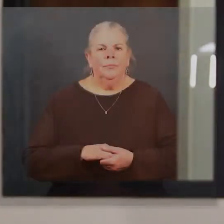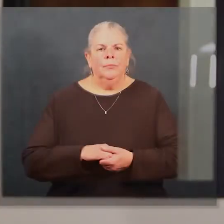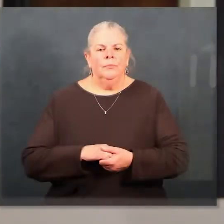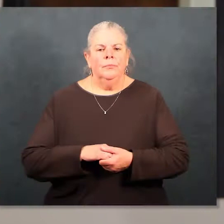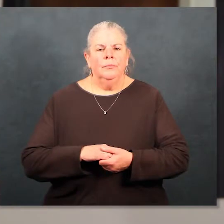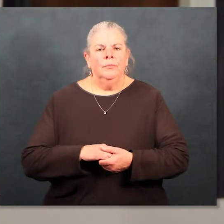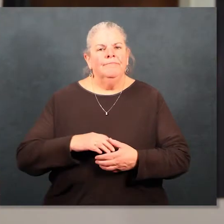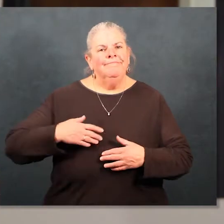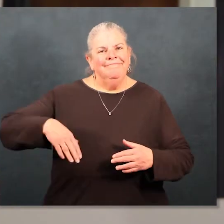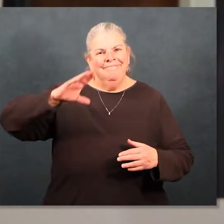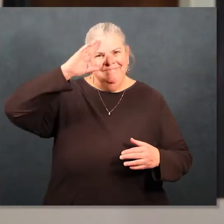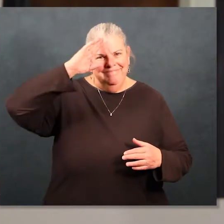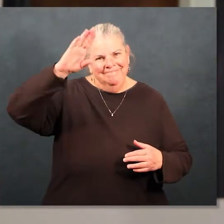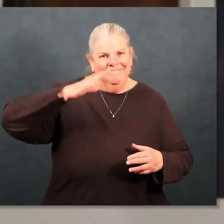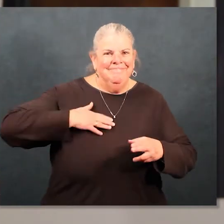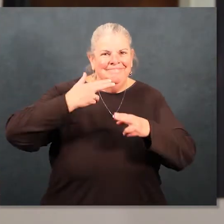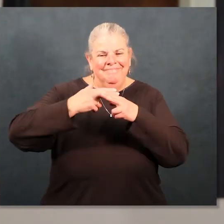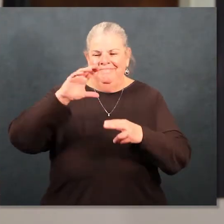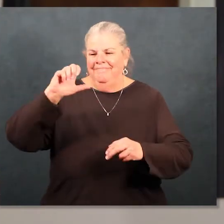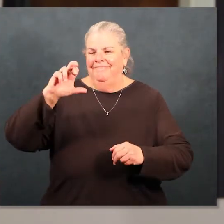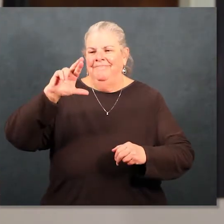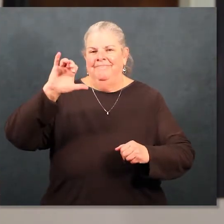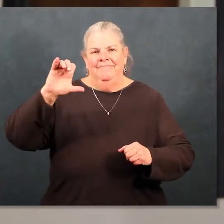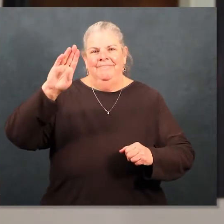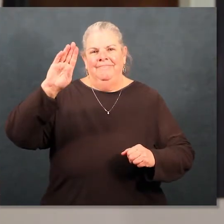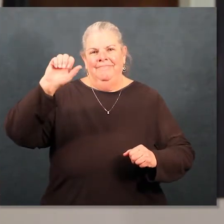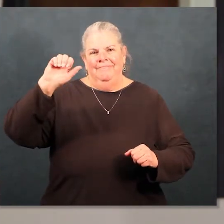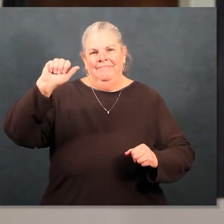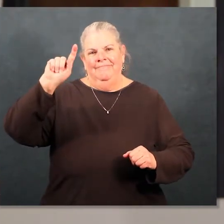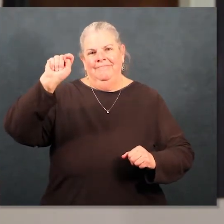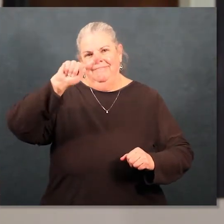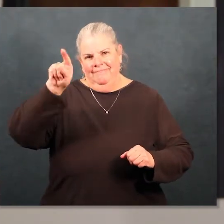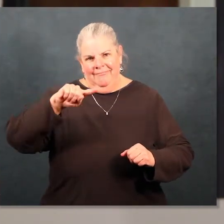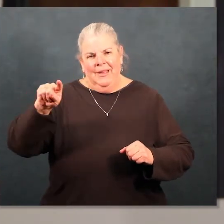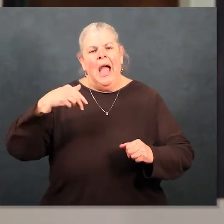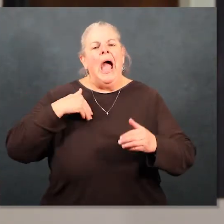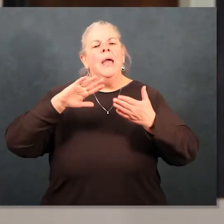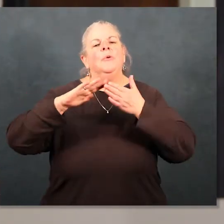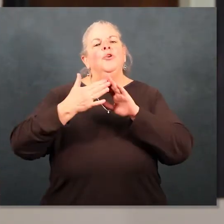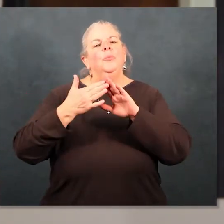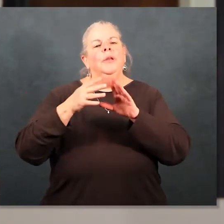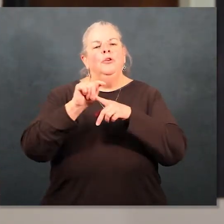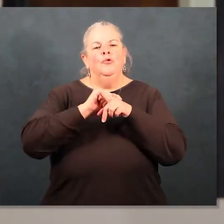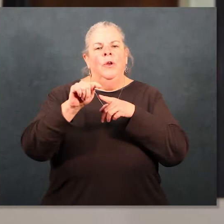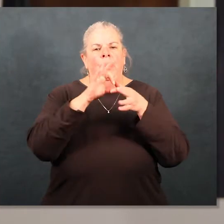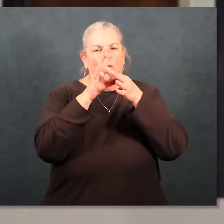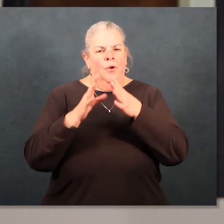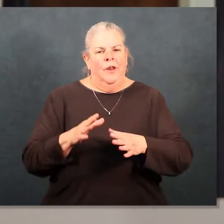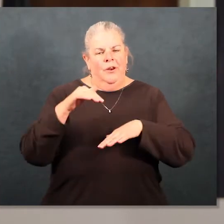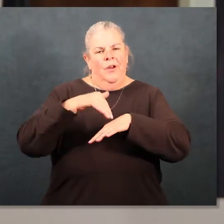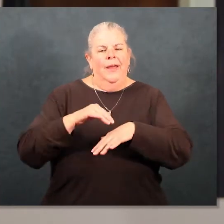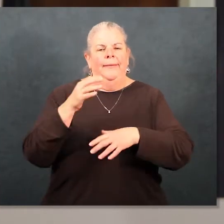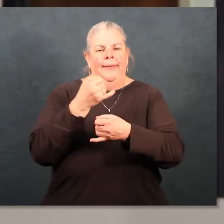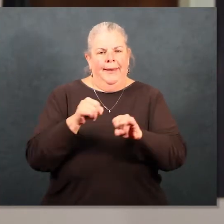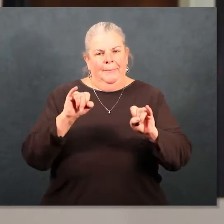Hi. My name is Carrie Baatz. I'm the community training coordinator at The Independence Center. And, you are listening